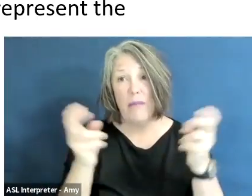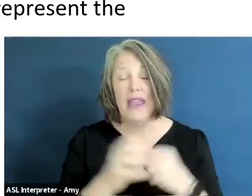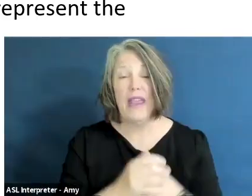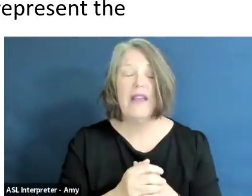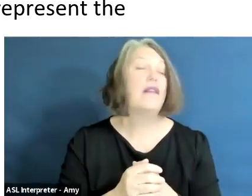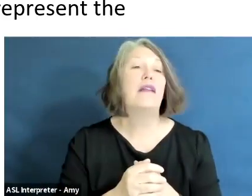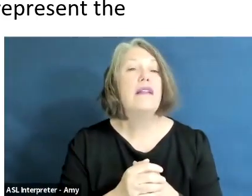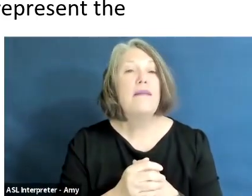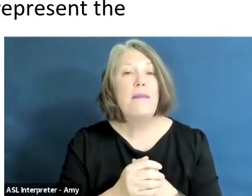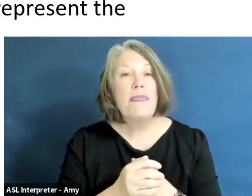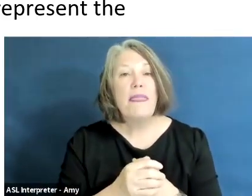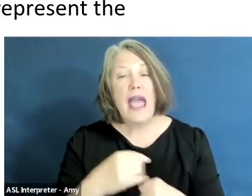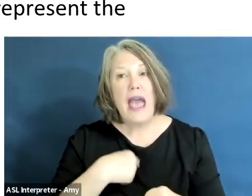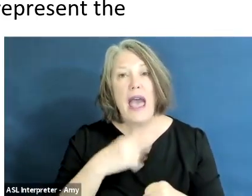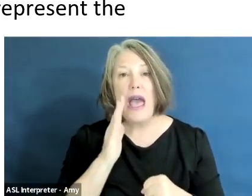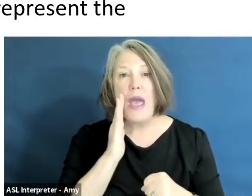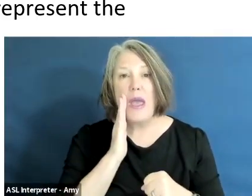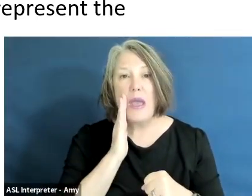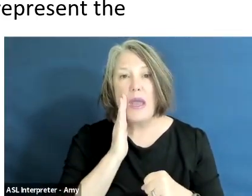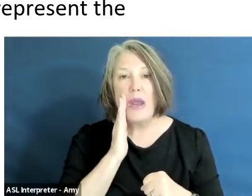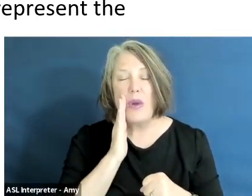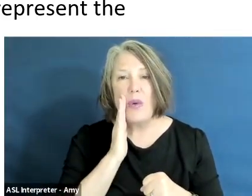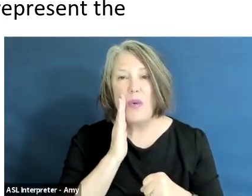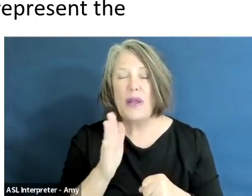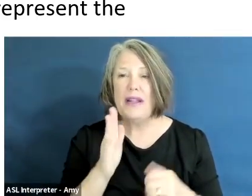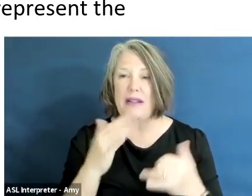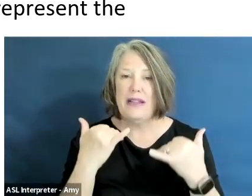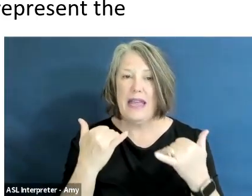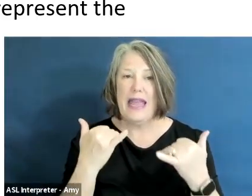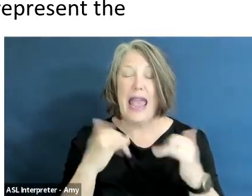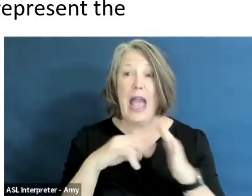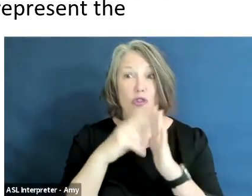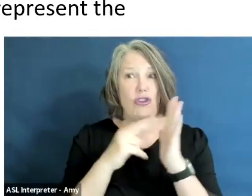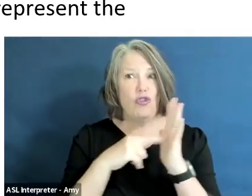I'm going to very quickly read the bios of our speakers,